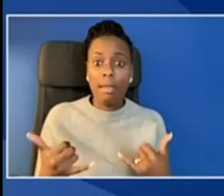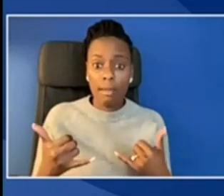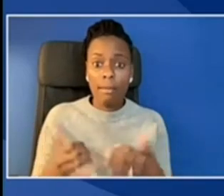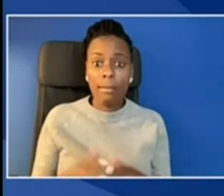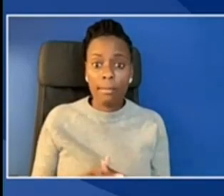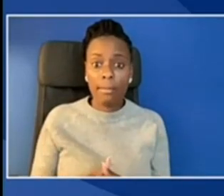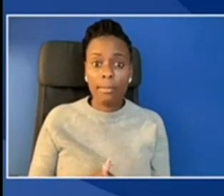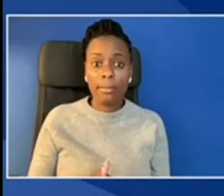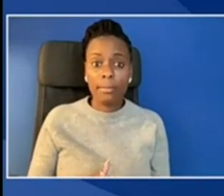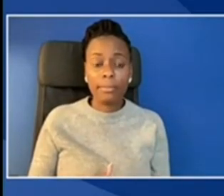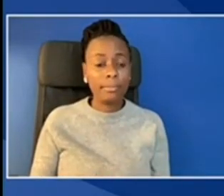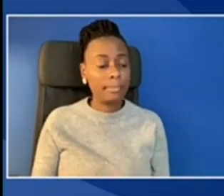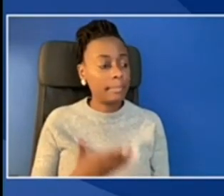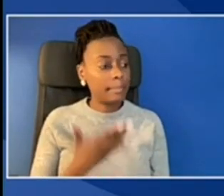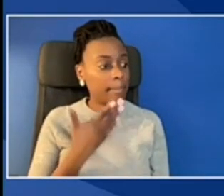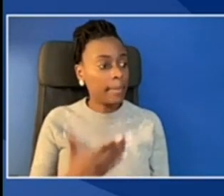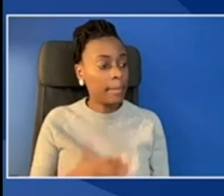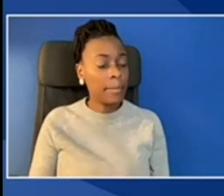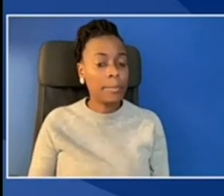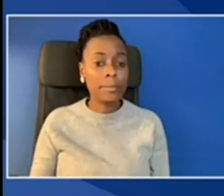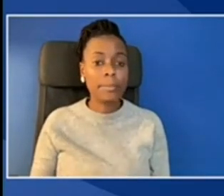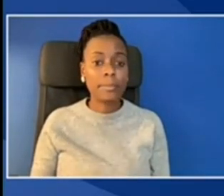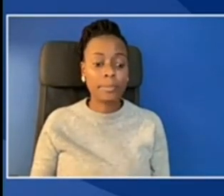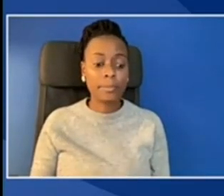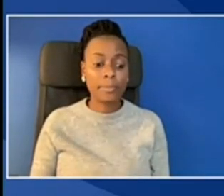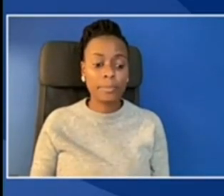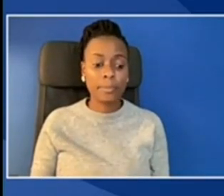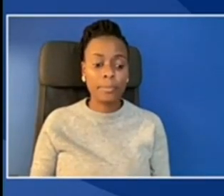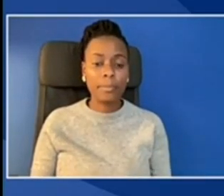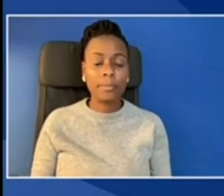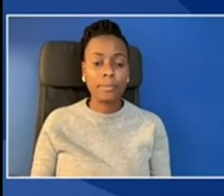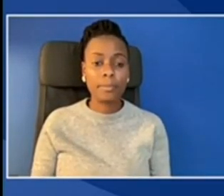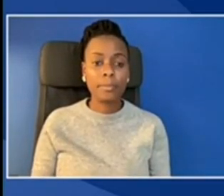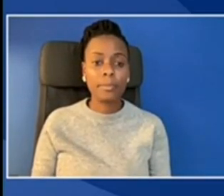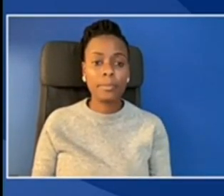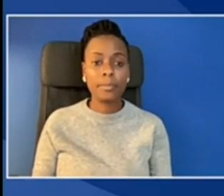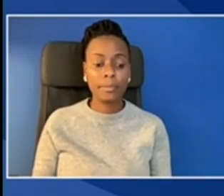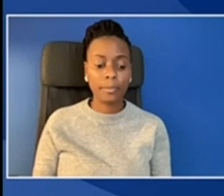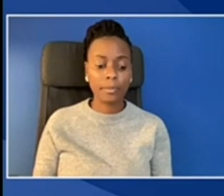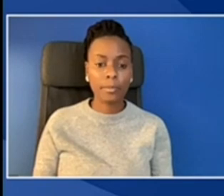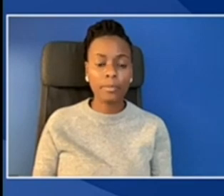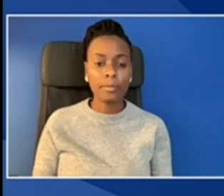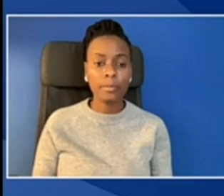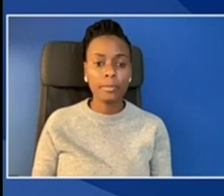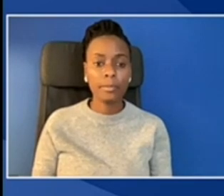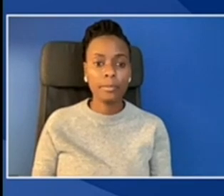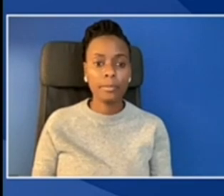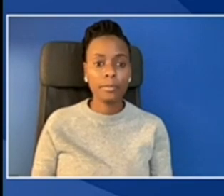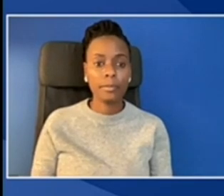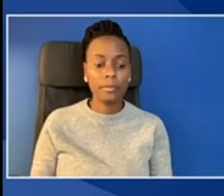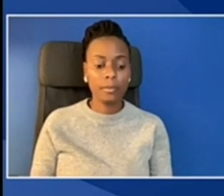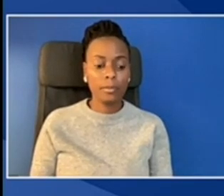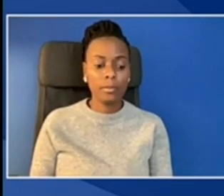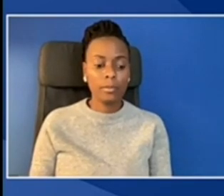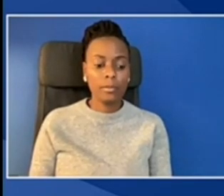Thanks, Sarah. Any other questions or